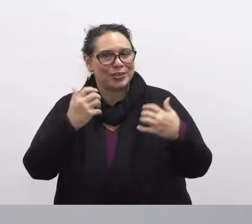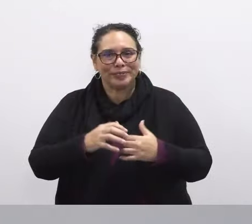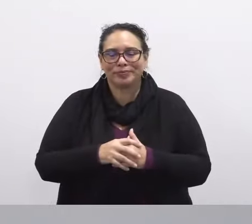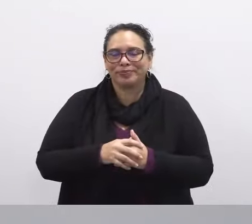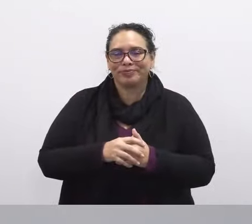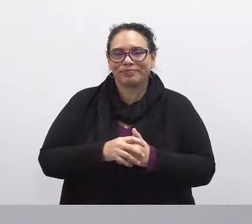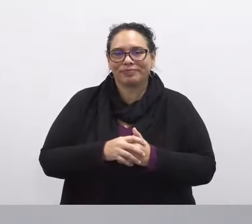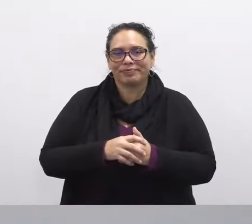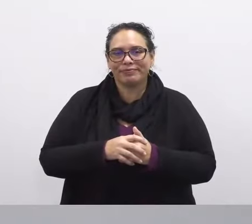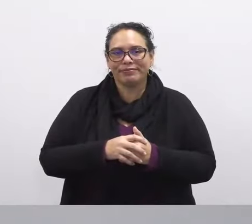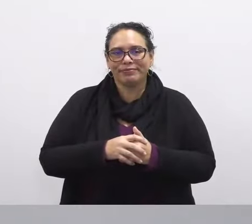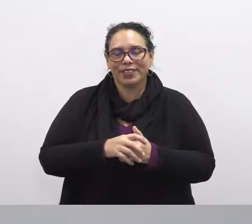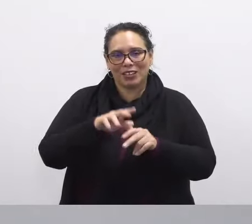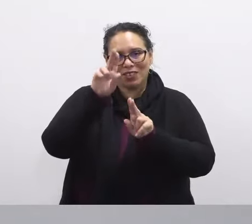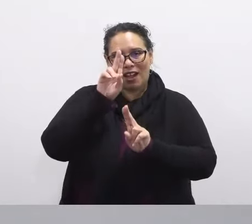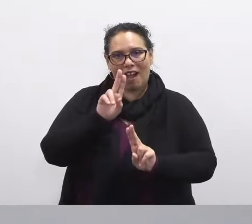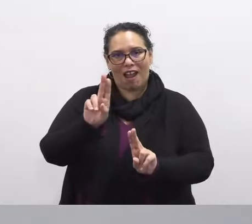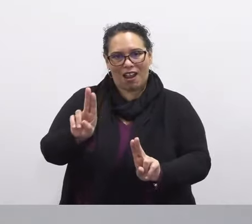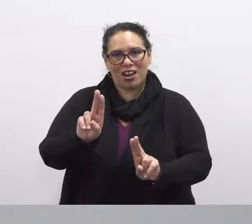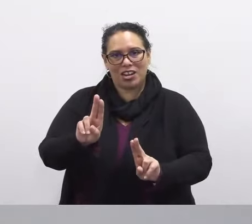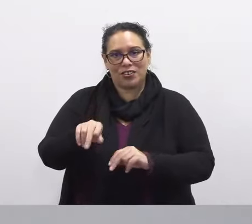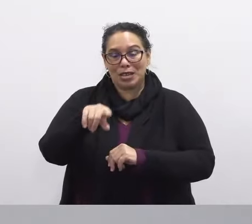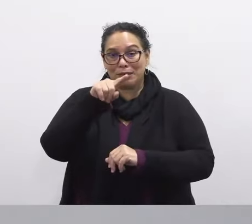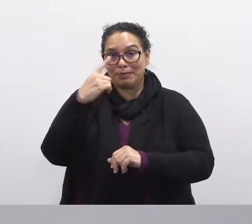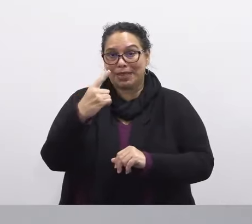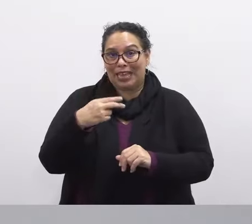And in honor of black history month,